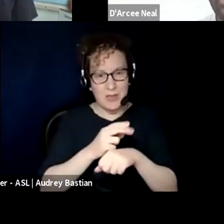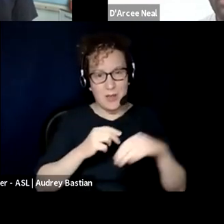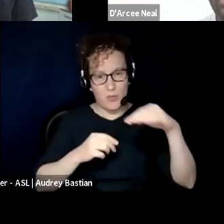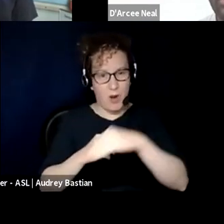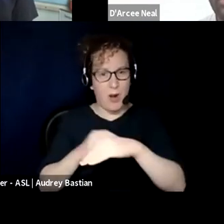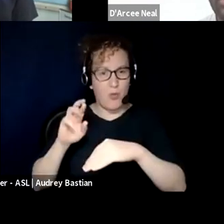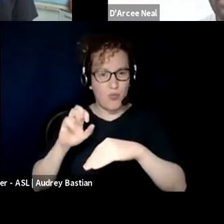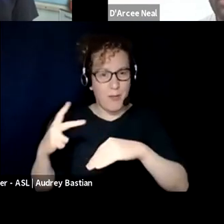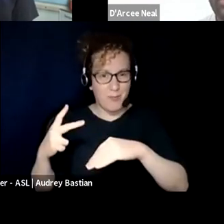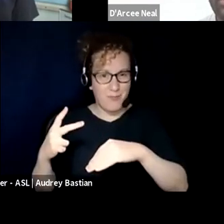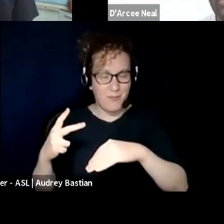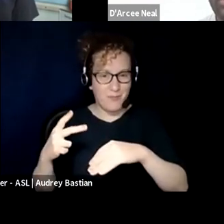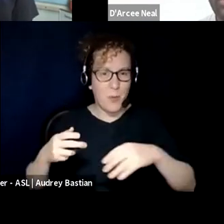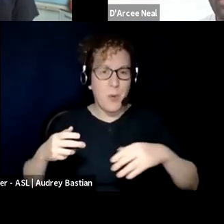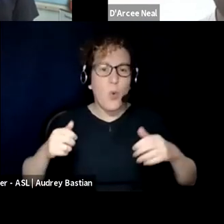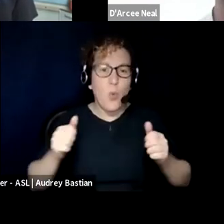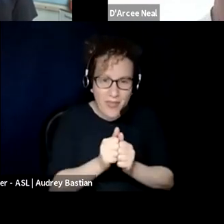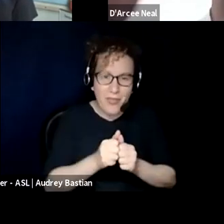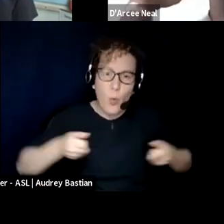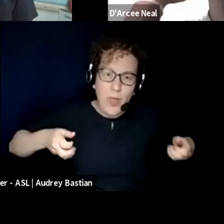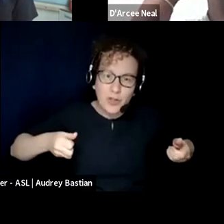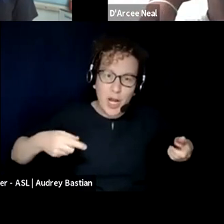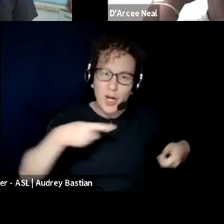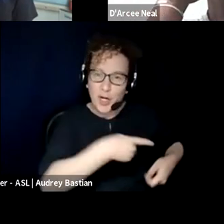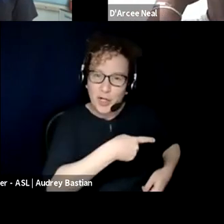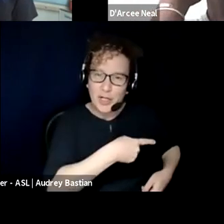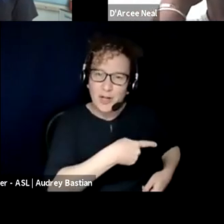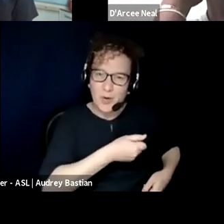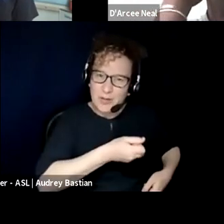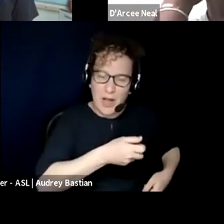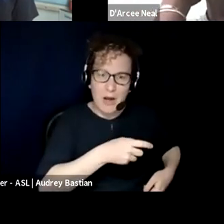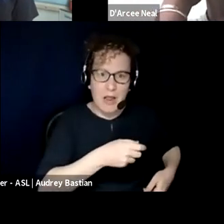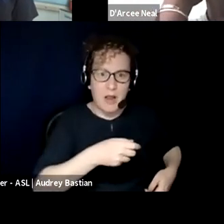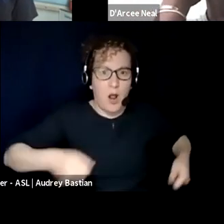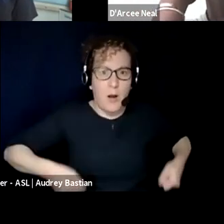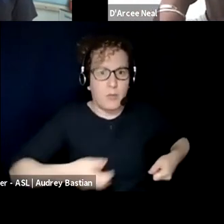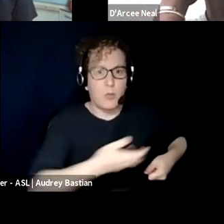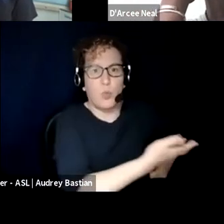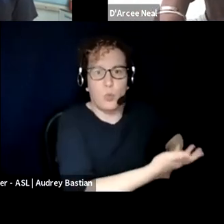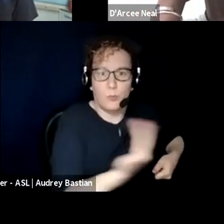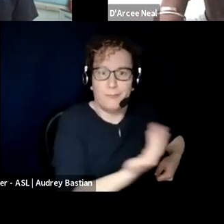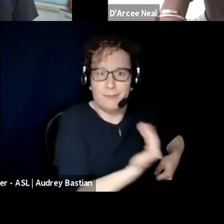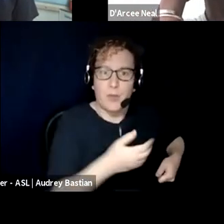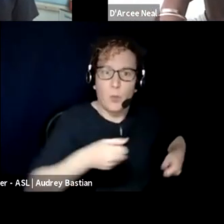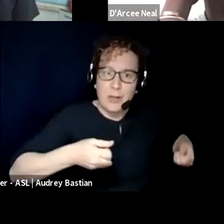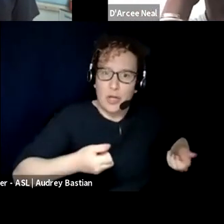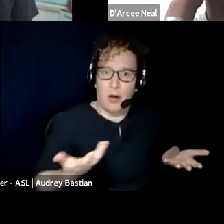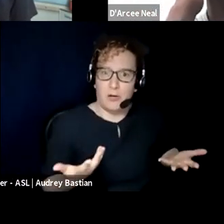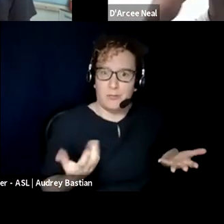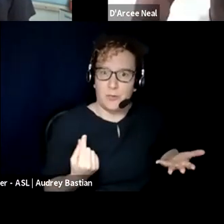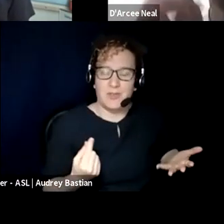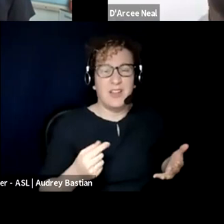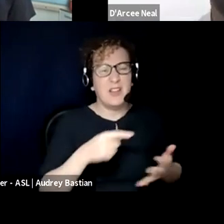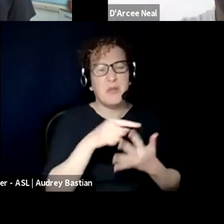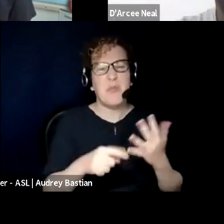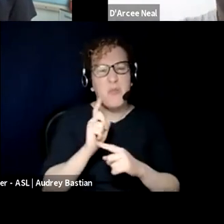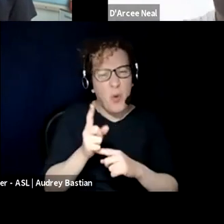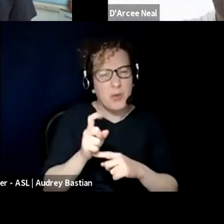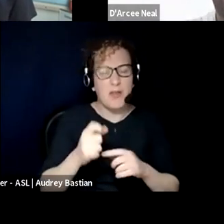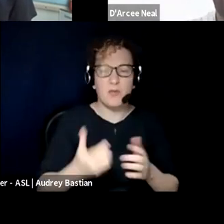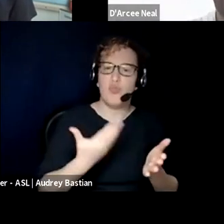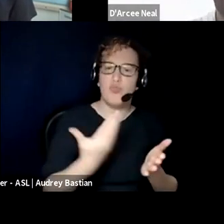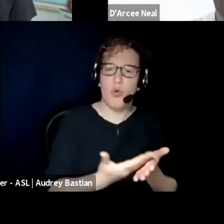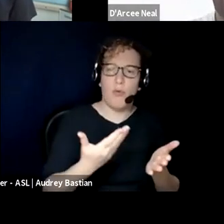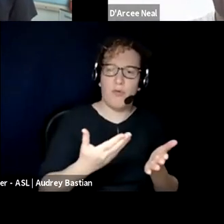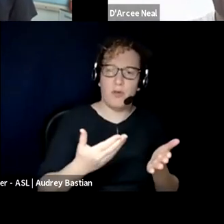my wheelchair. So like these moments of having to prove who you are even though it is clear